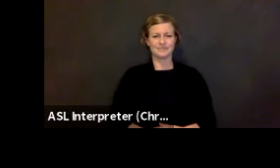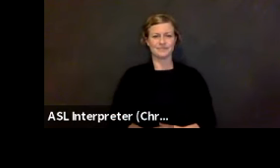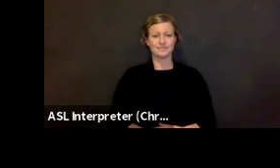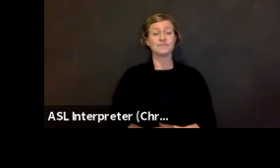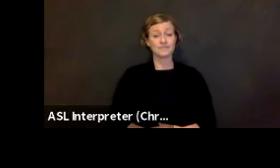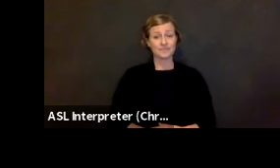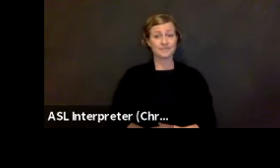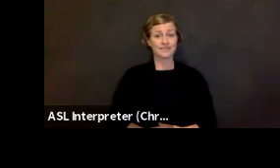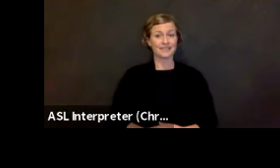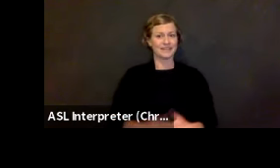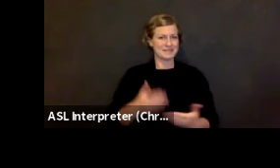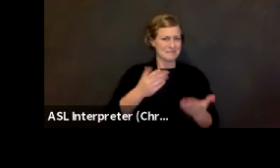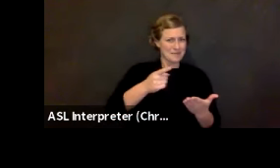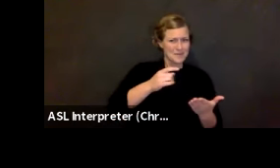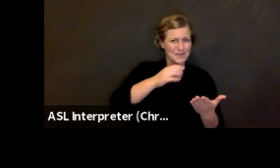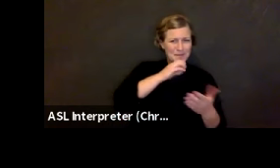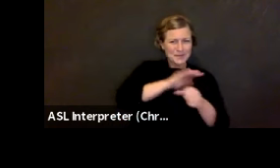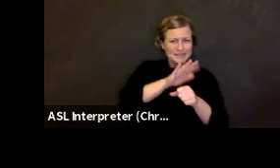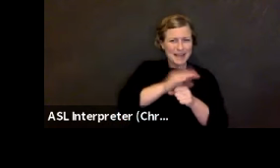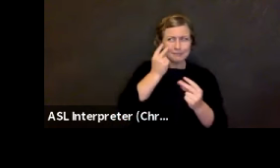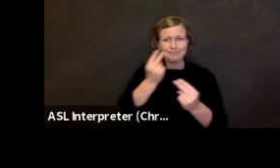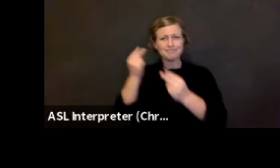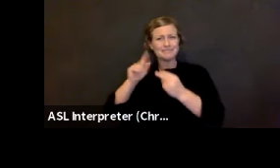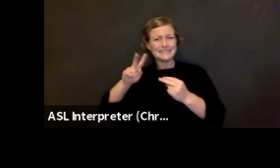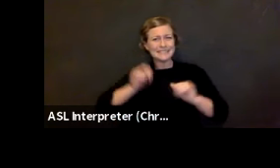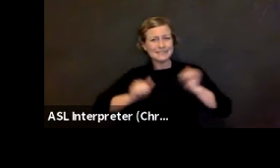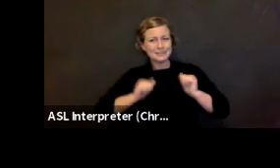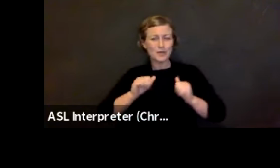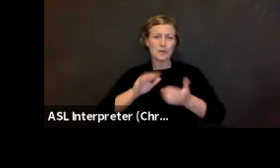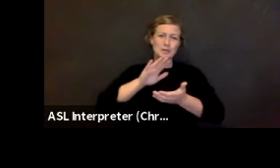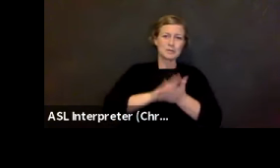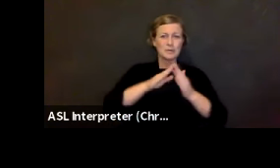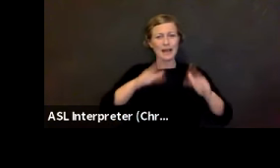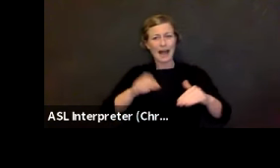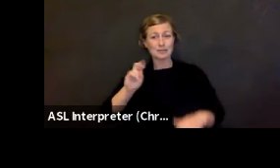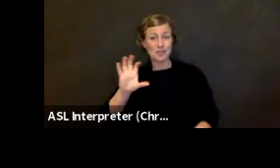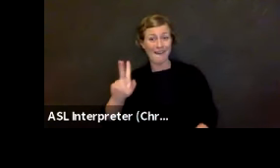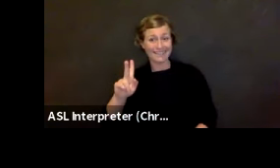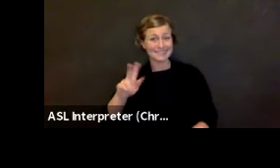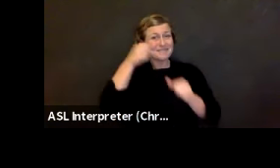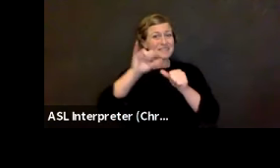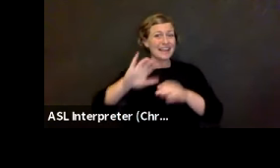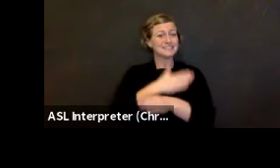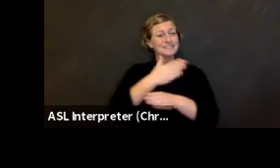July. Could you advance my slide? There we go. So if you're